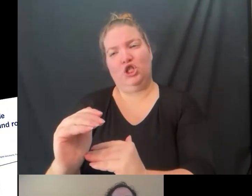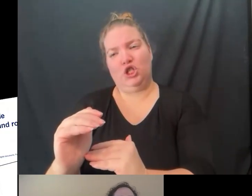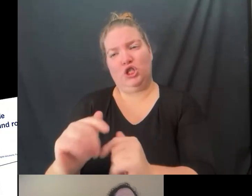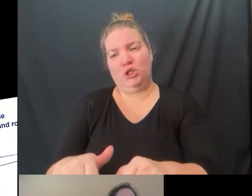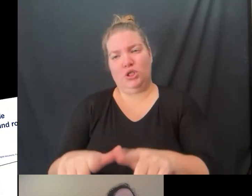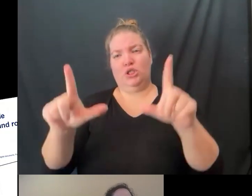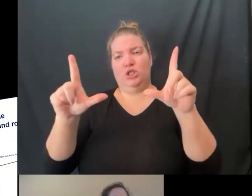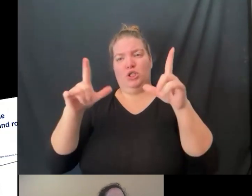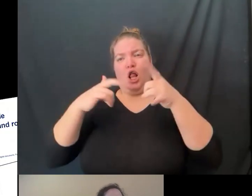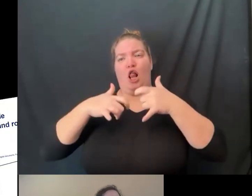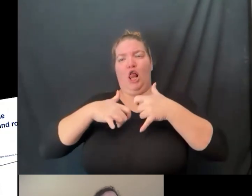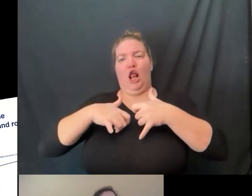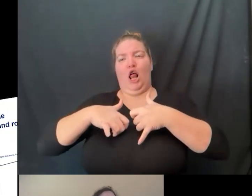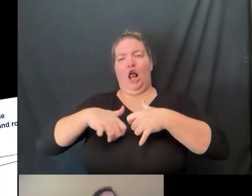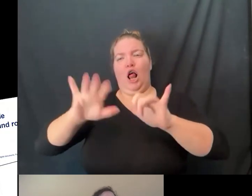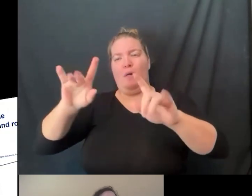also make an argument that we can't leave things open.